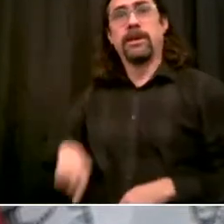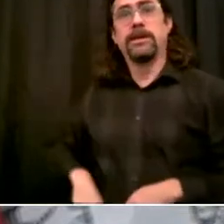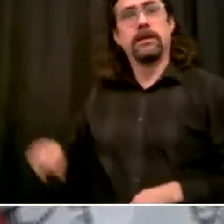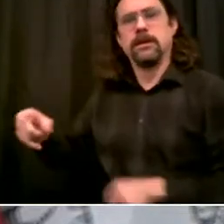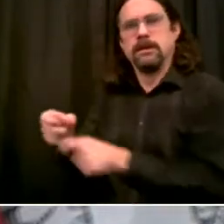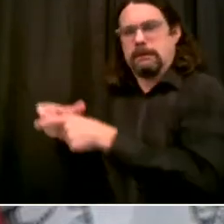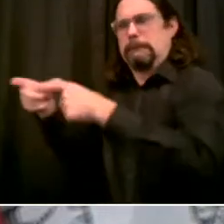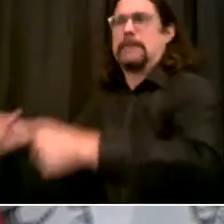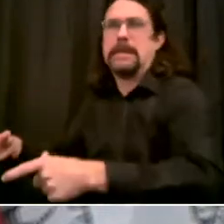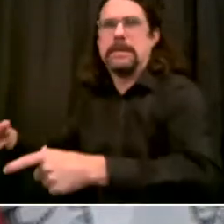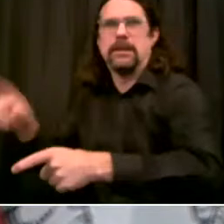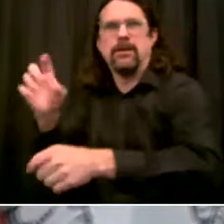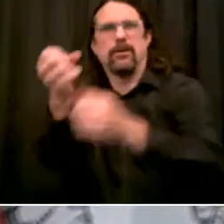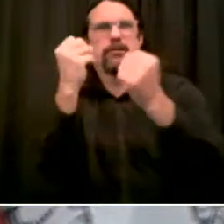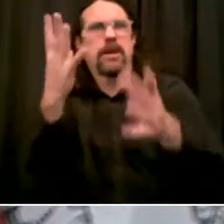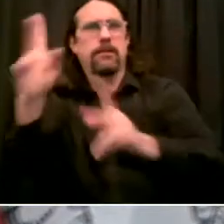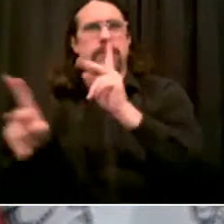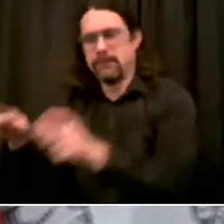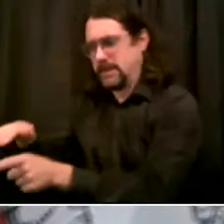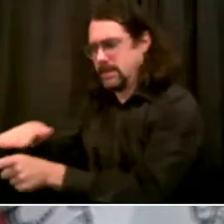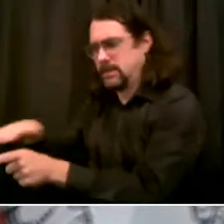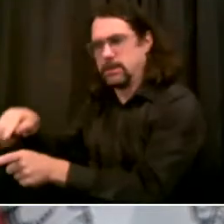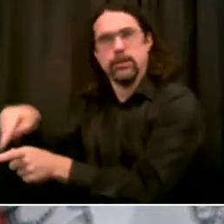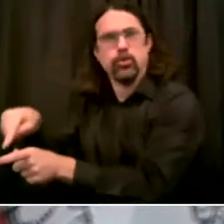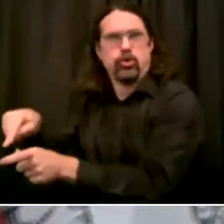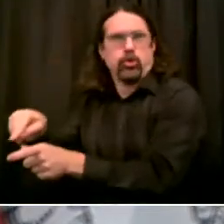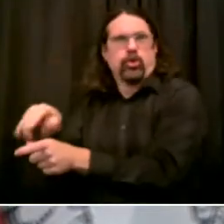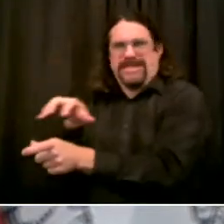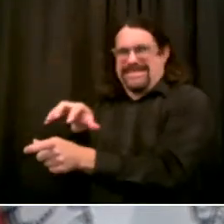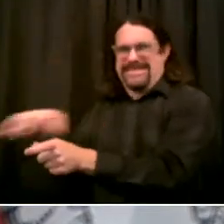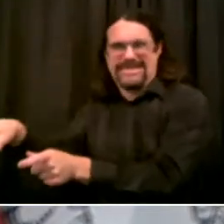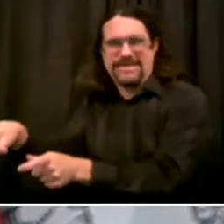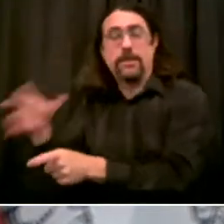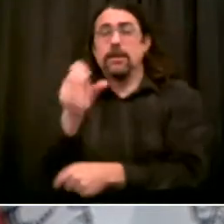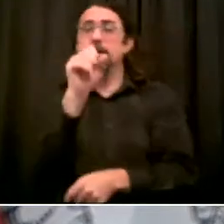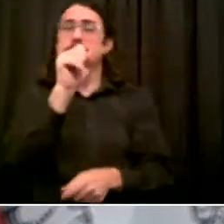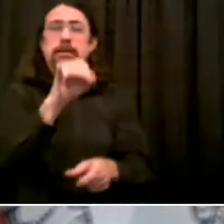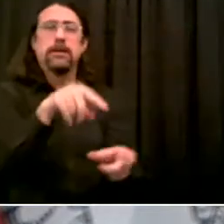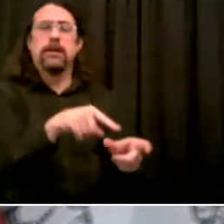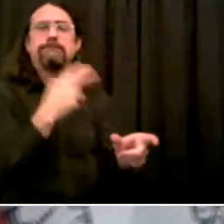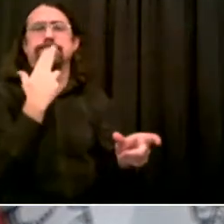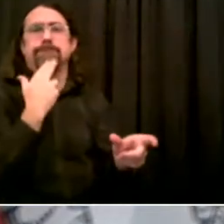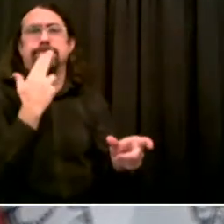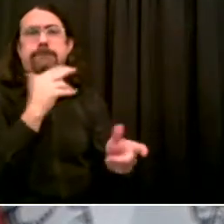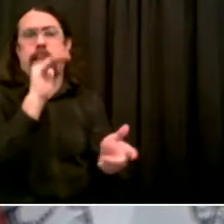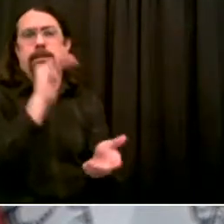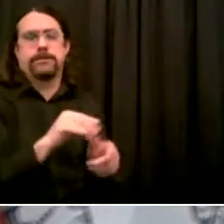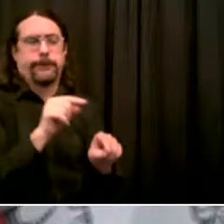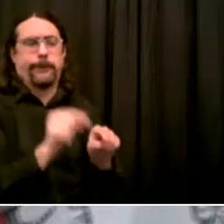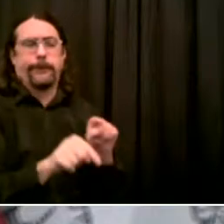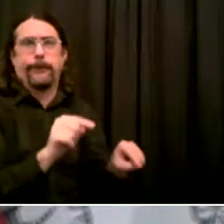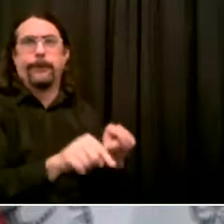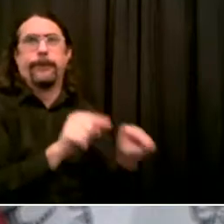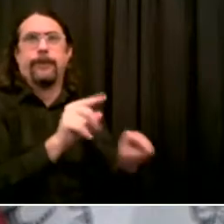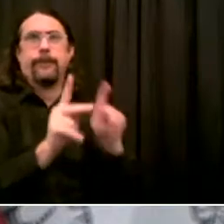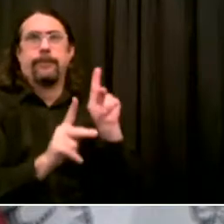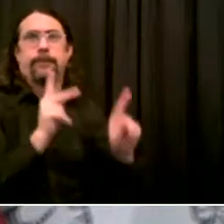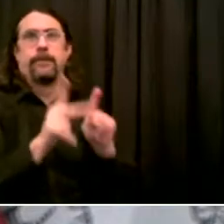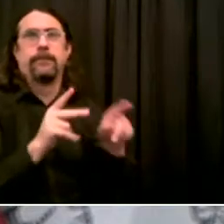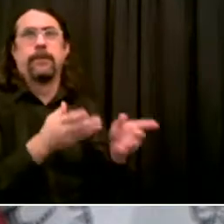THE DOCTORS JUMP IN. THIS IS DIFFERENT WHERE THERE WERE EXTENDED AND INTO CONNECTED AREAS AND A BIGGER PHENOMENON IN TREND.